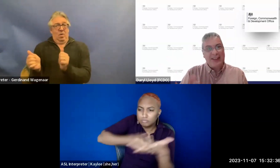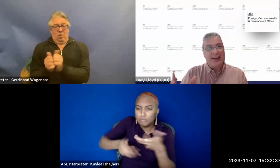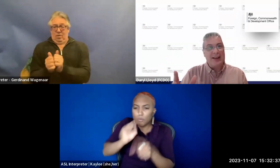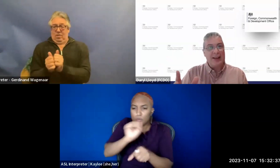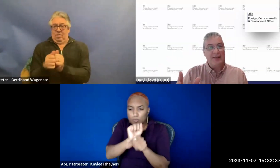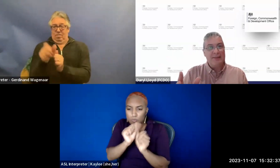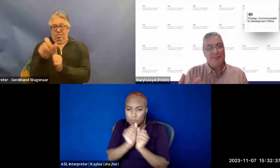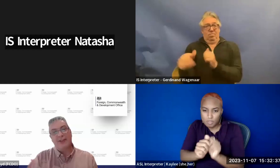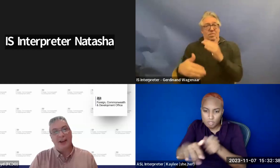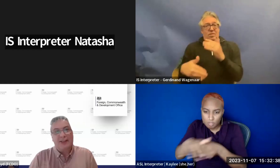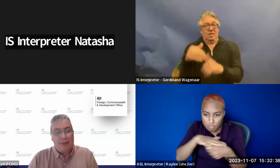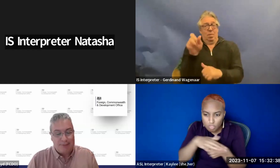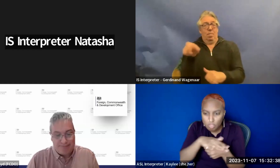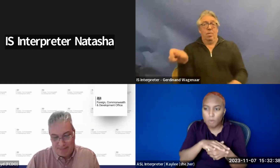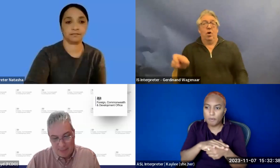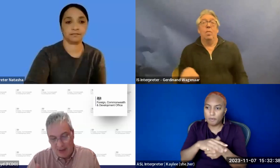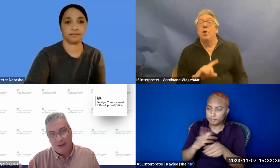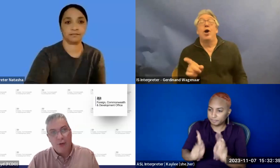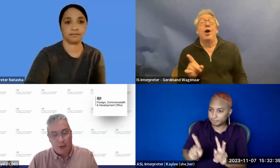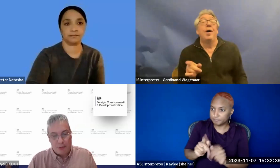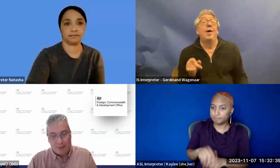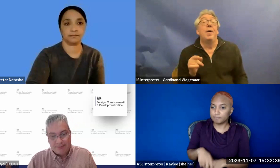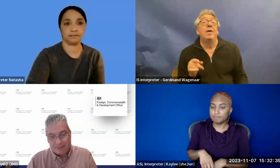Sadly, that is an exception, not the rule.